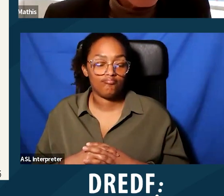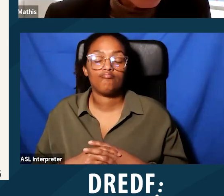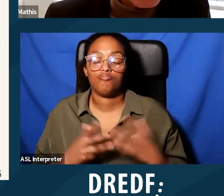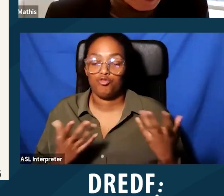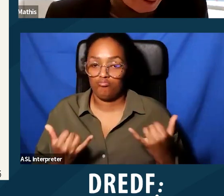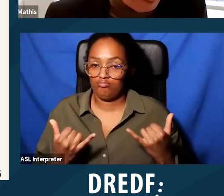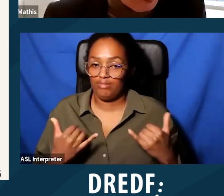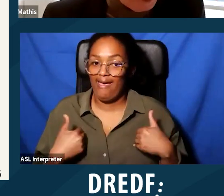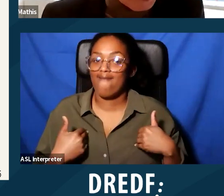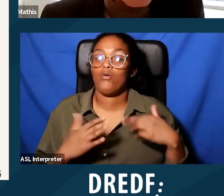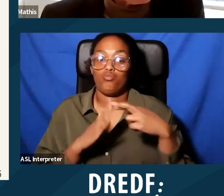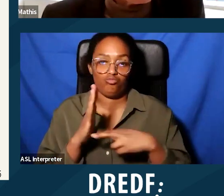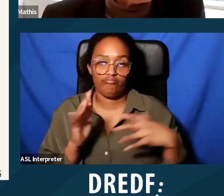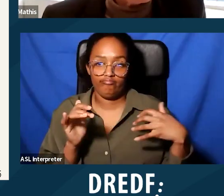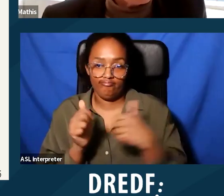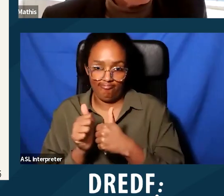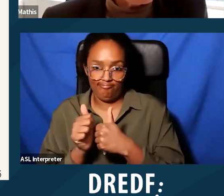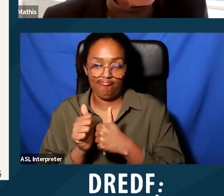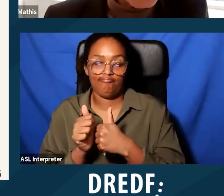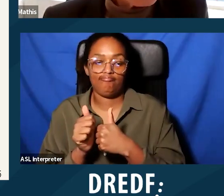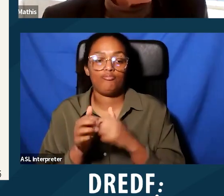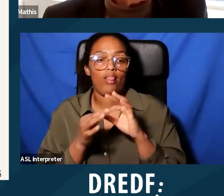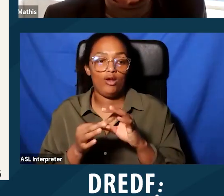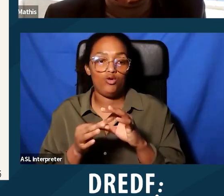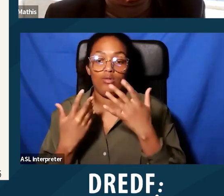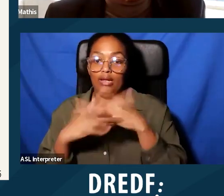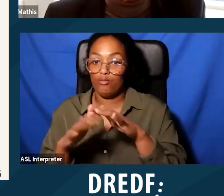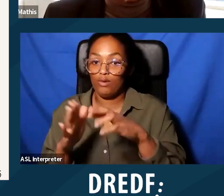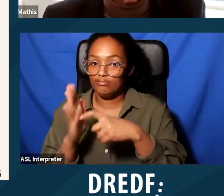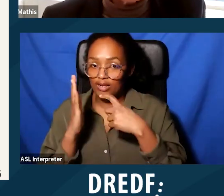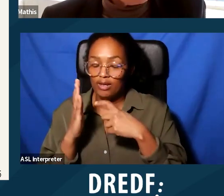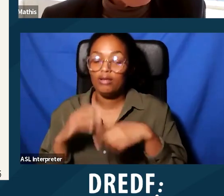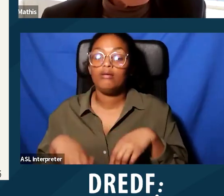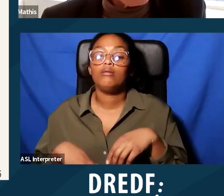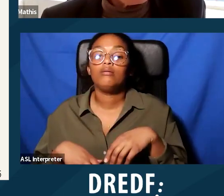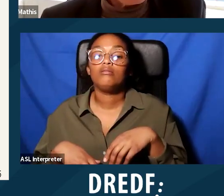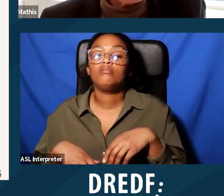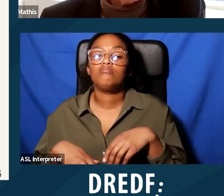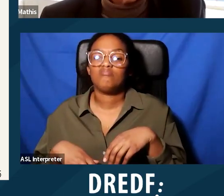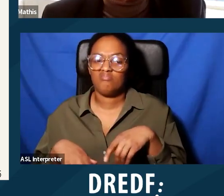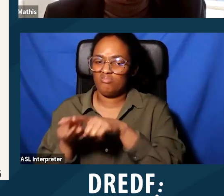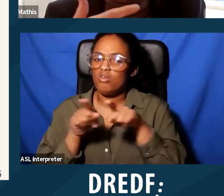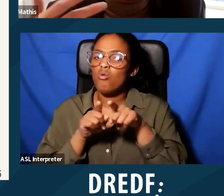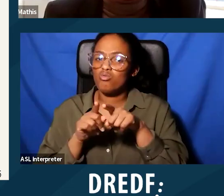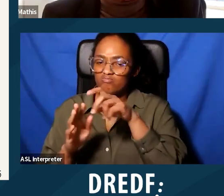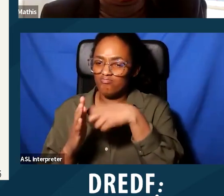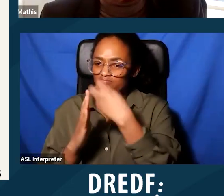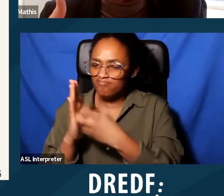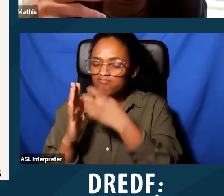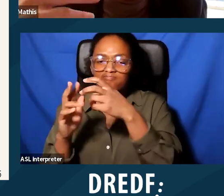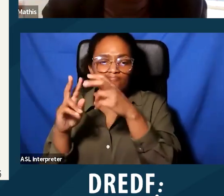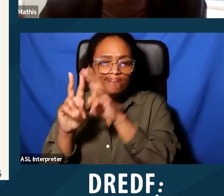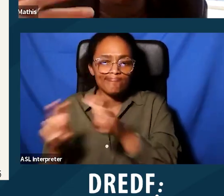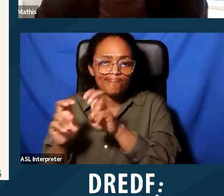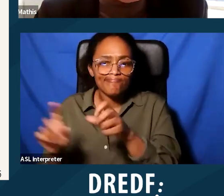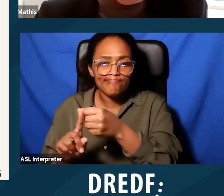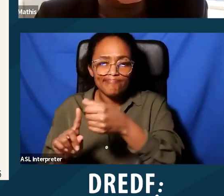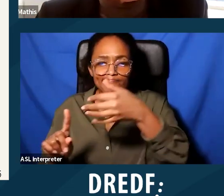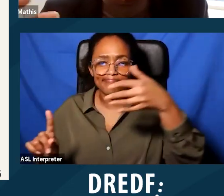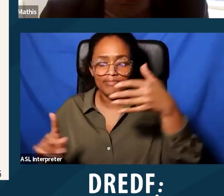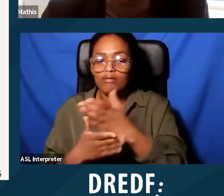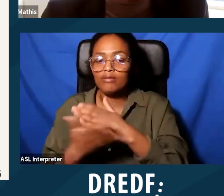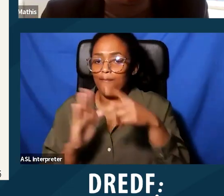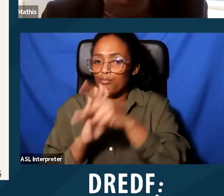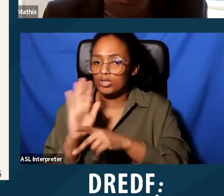So, with the updated rules on the integration mandate, they flushed out a little bit more